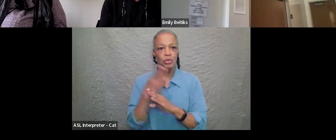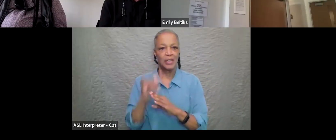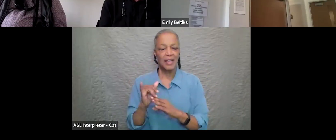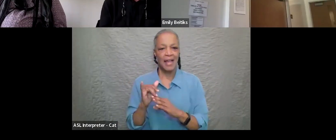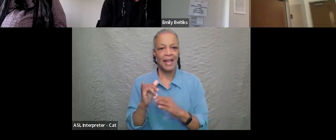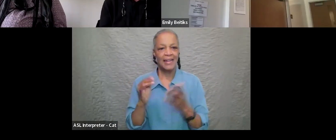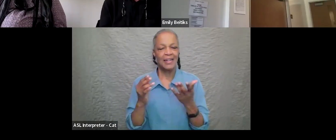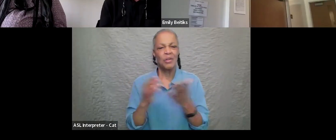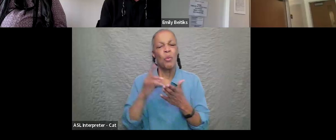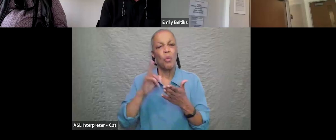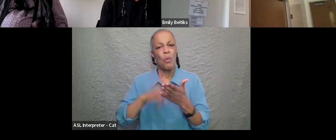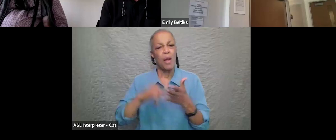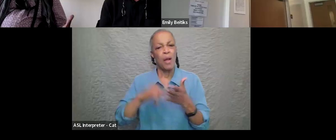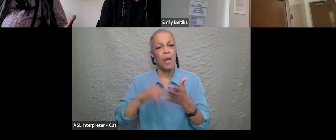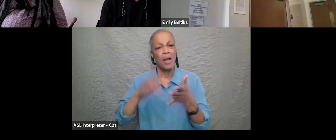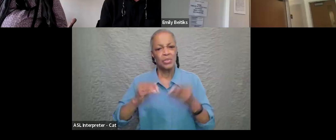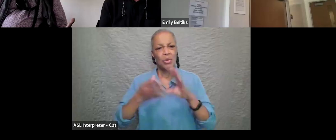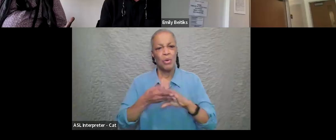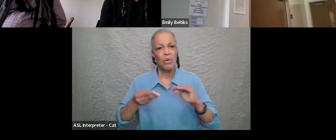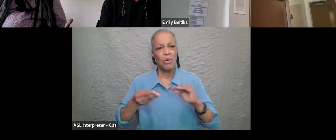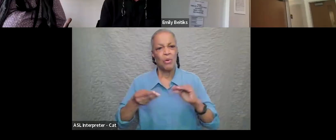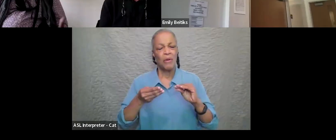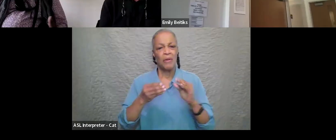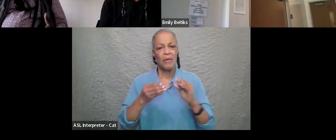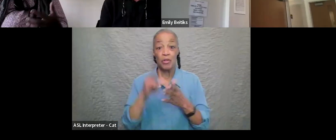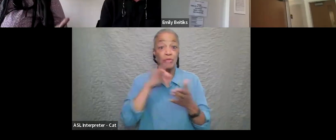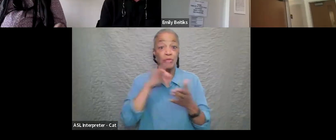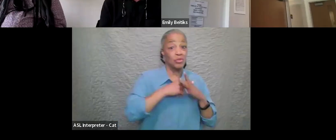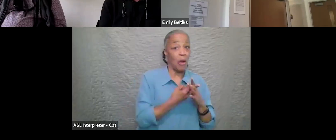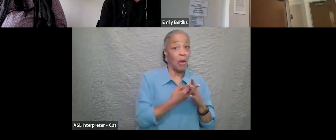what story did you believe you were going to tell, right? When you started your book?